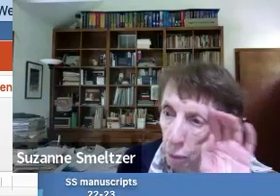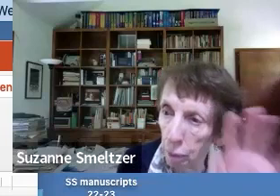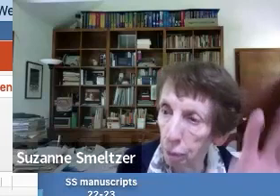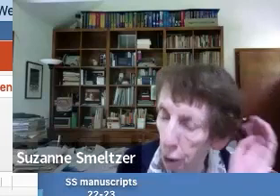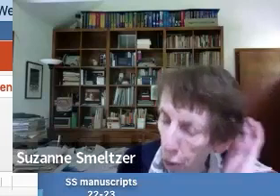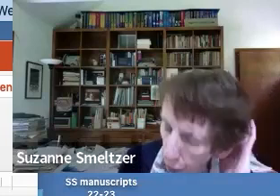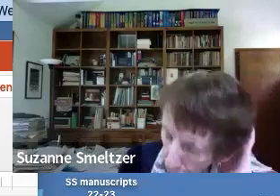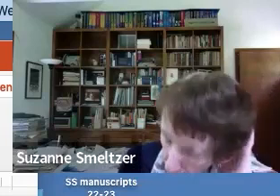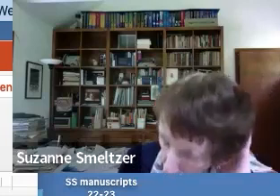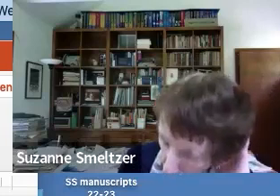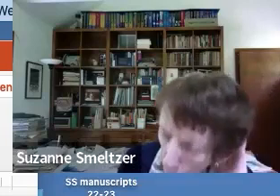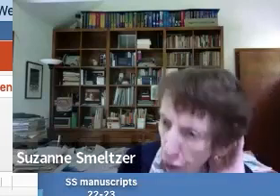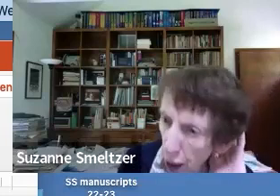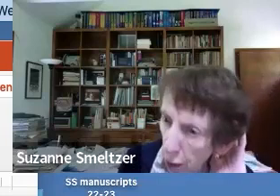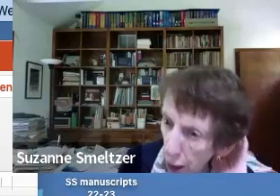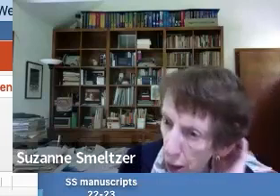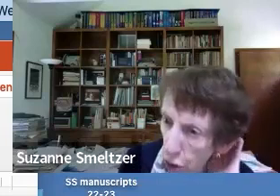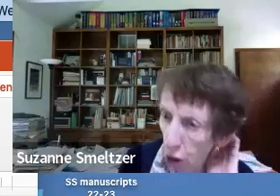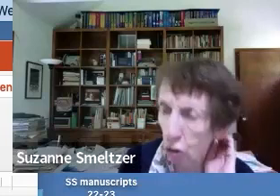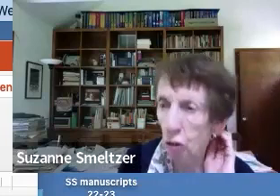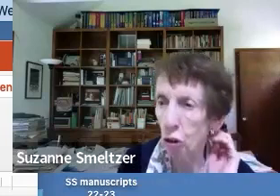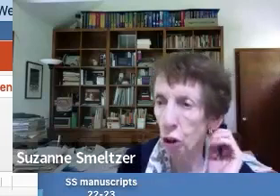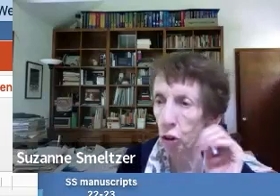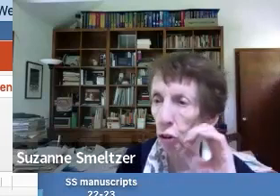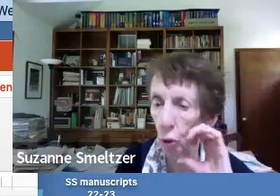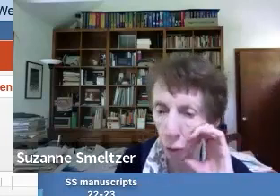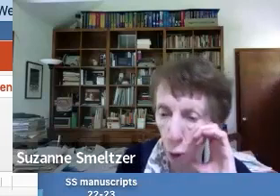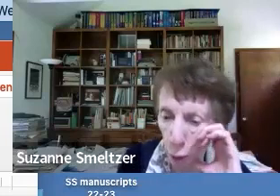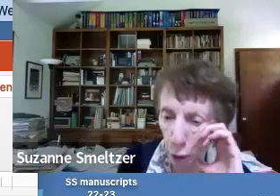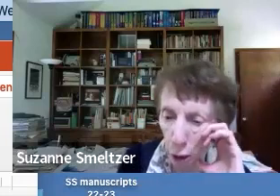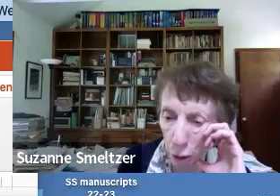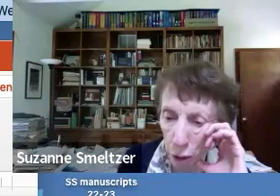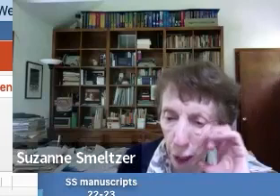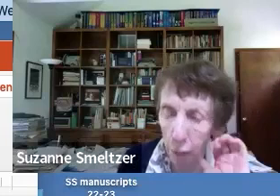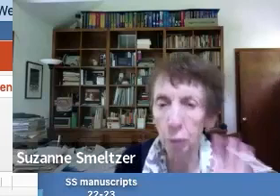you know, notified about any changes and suggestions going forward relative to that.